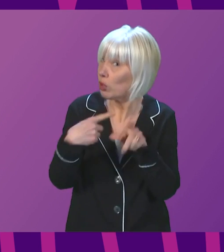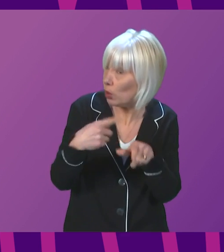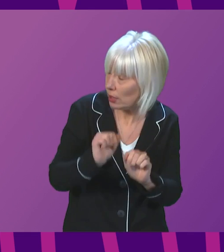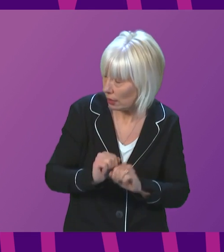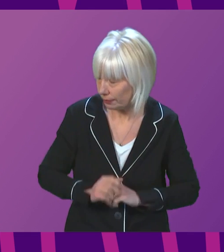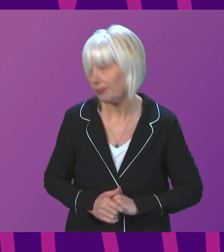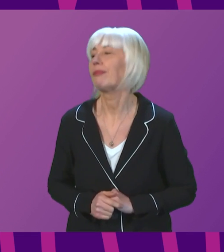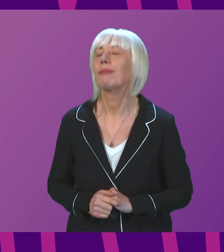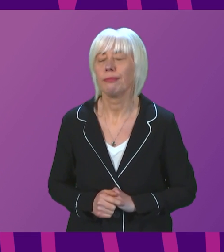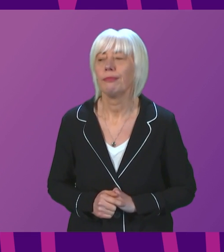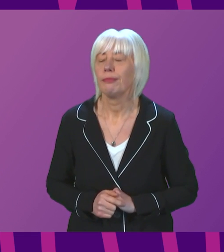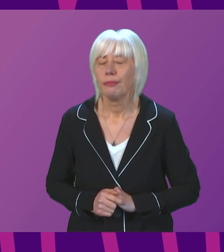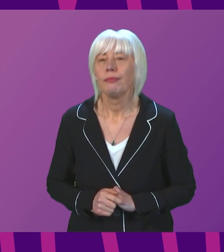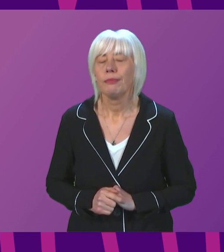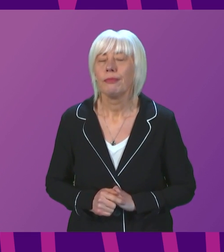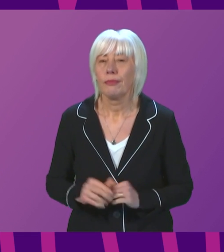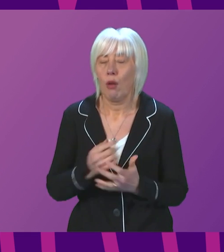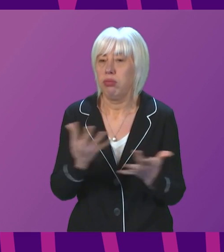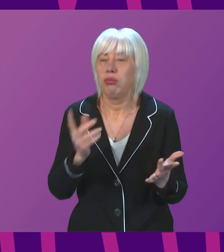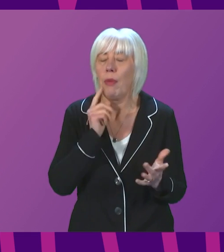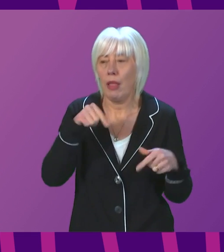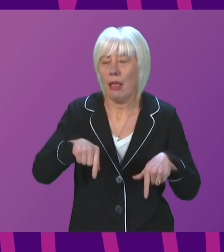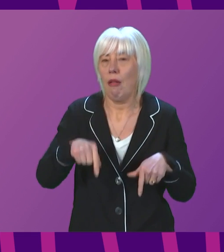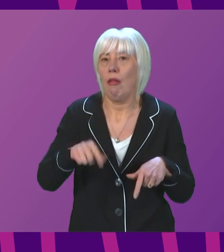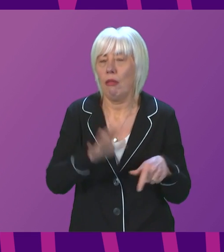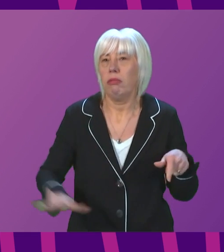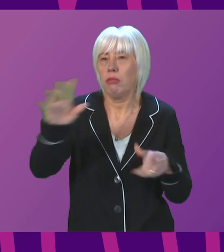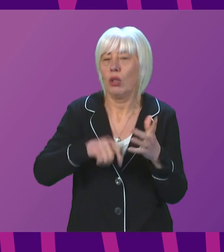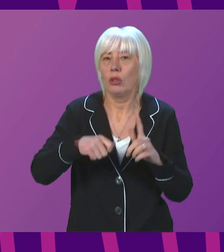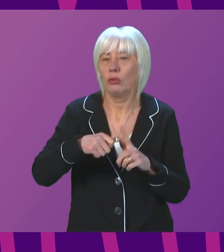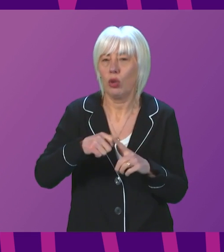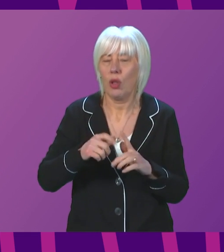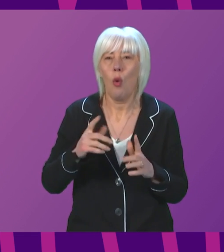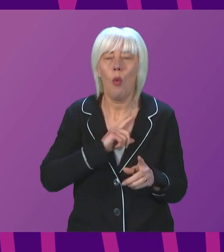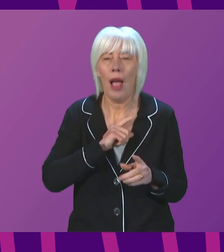Many people in this country are right now on the brink because of benefit cuts and tax